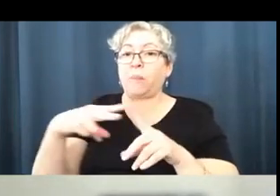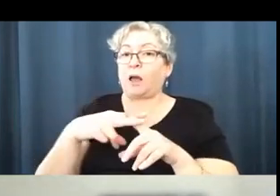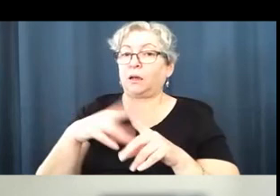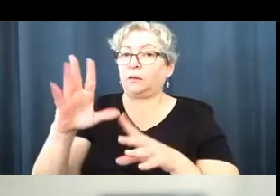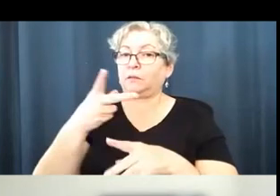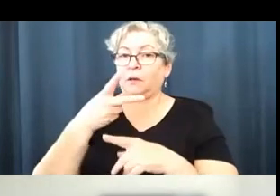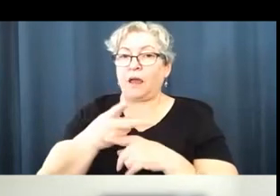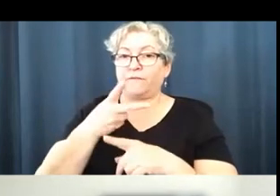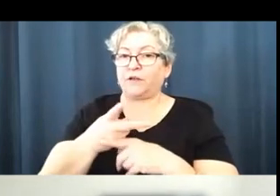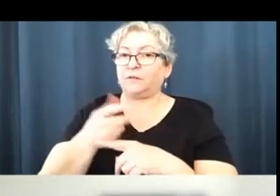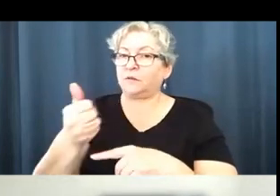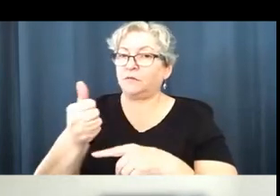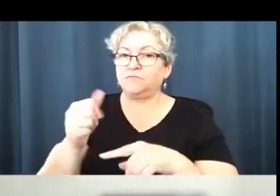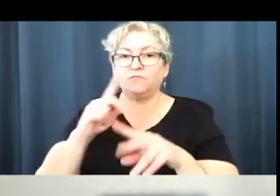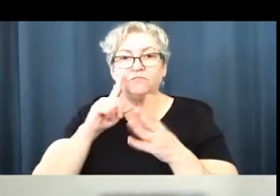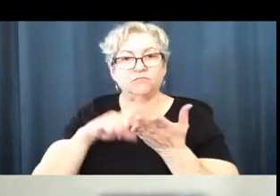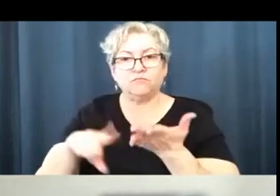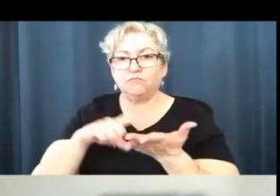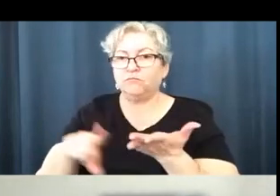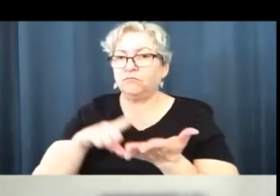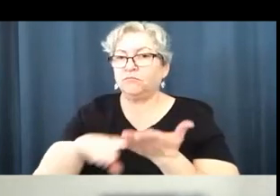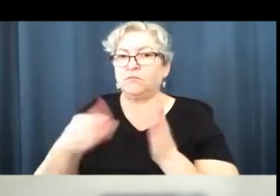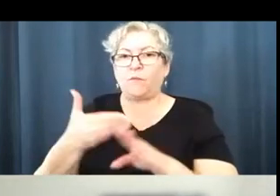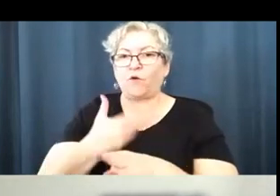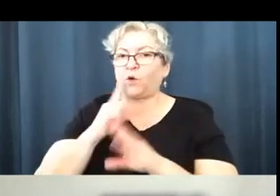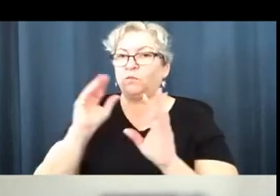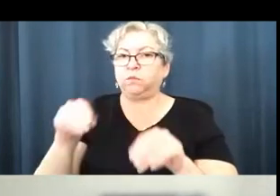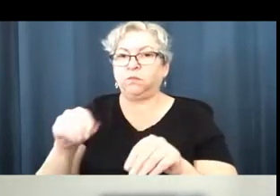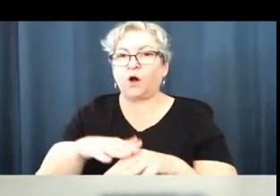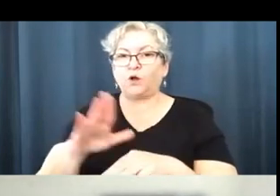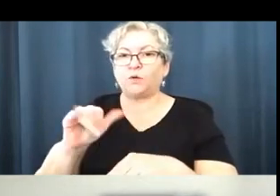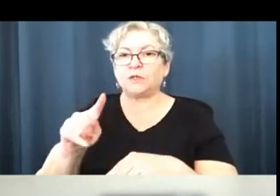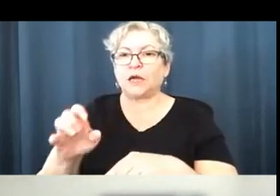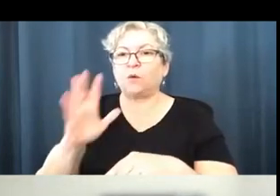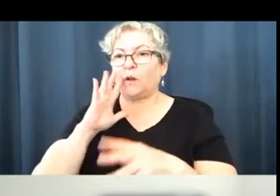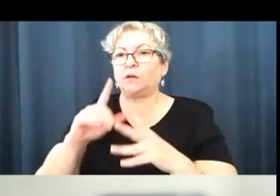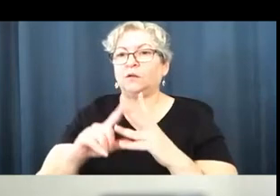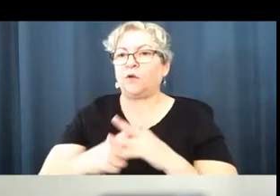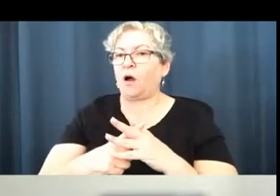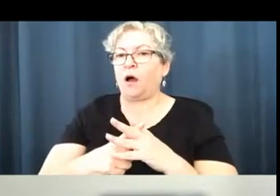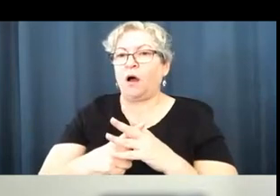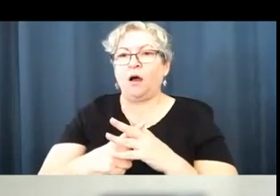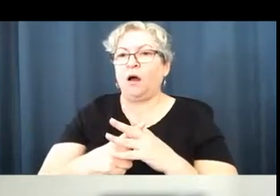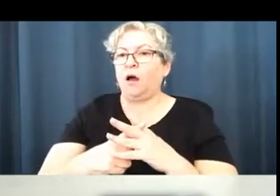Do your due diligence on this before you implement it on your site, 'cause otherwise, you're gonna start doubling down on accessibility problems.